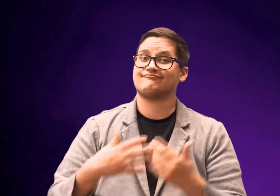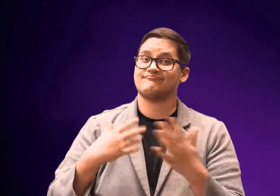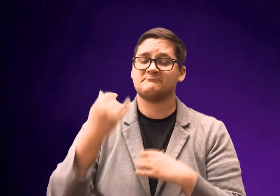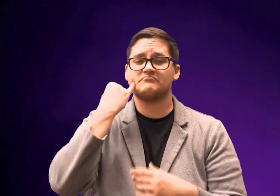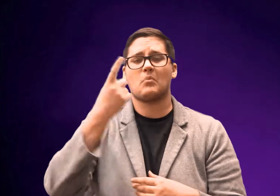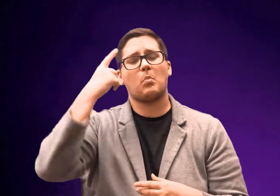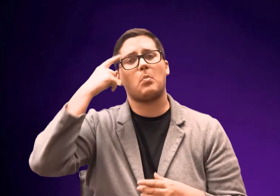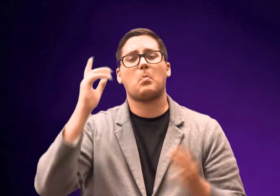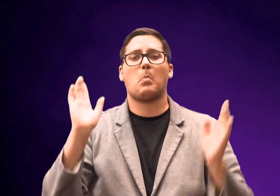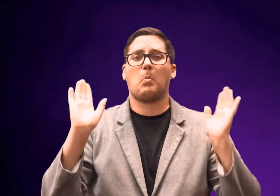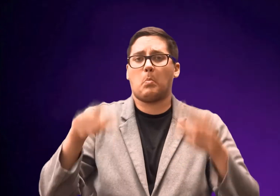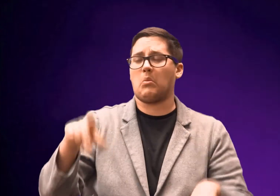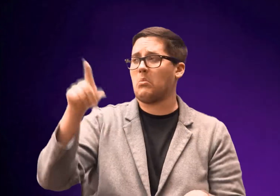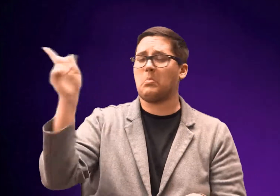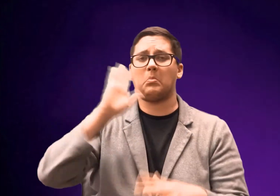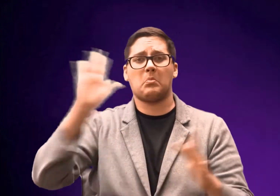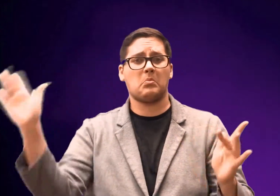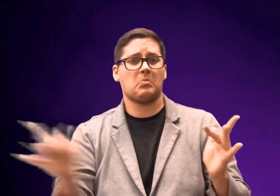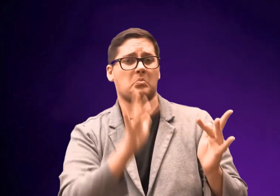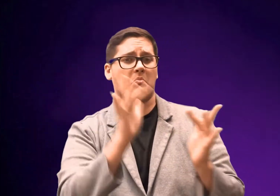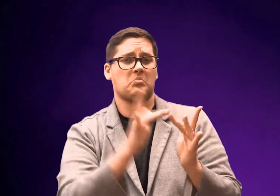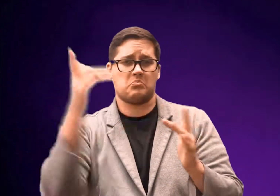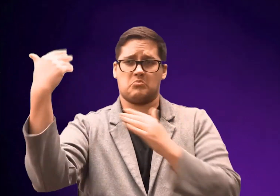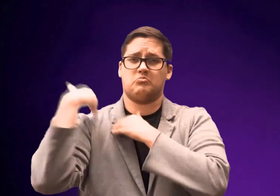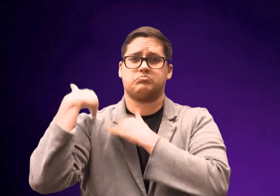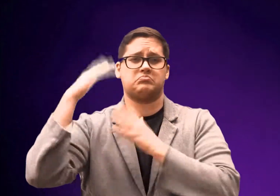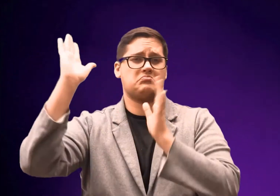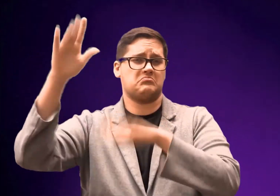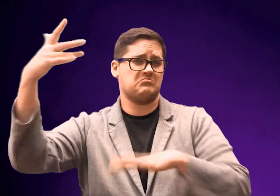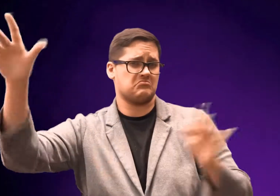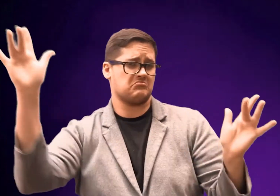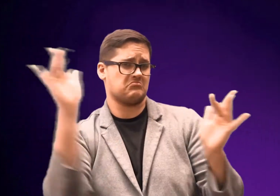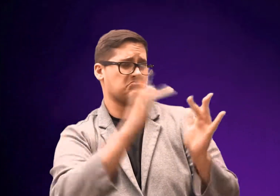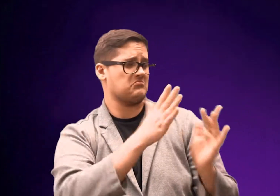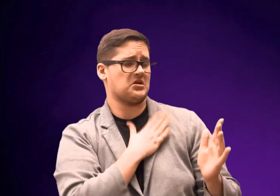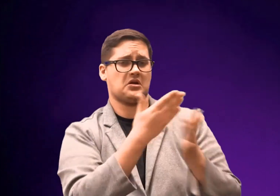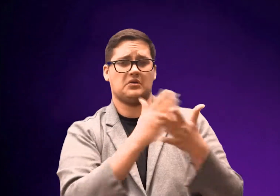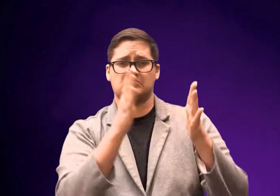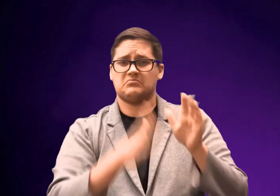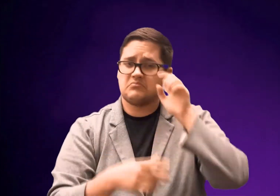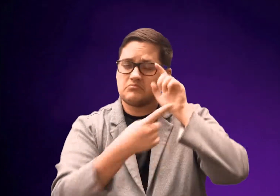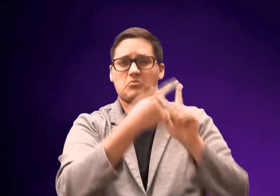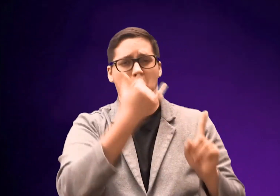Note that even if you think public health may have contacted your sexual partners,